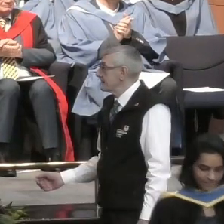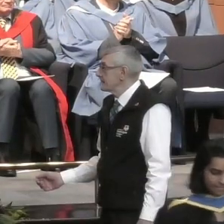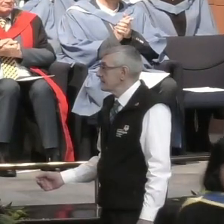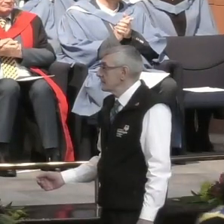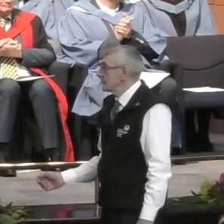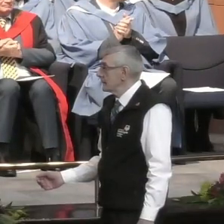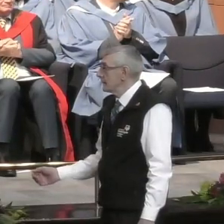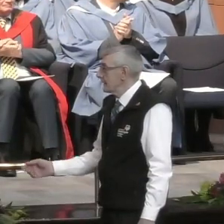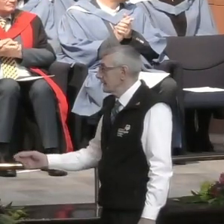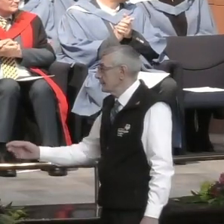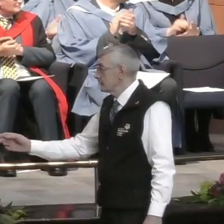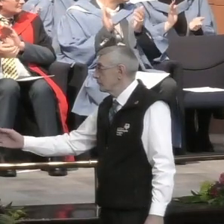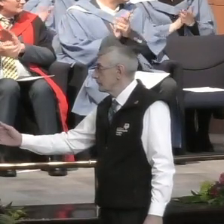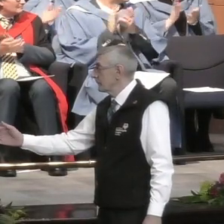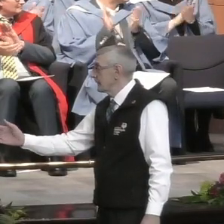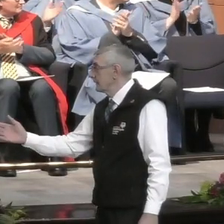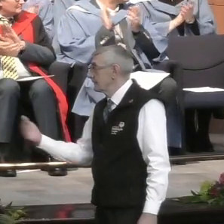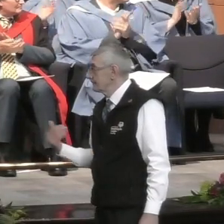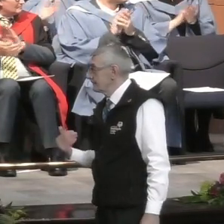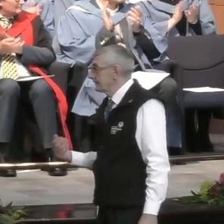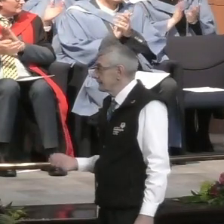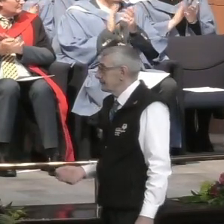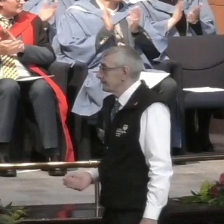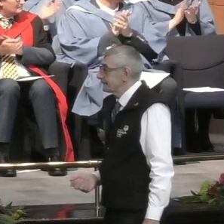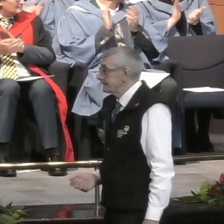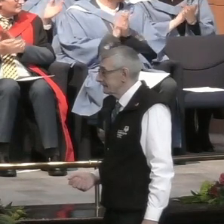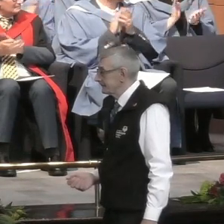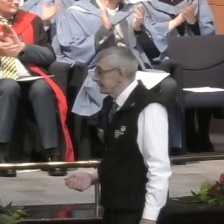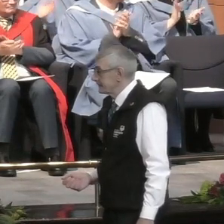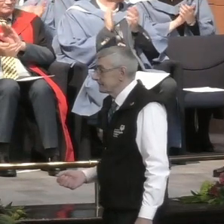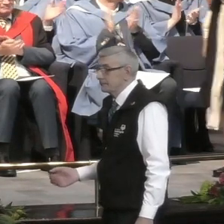Yun-Han Chen. (AUDIENCE APPLAUDS)